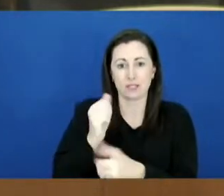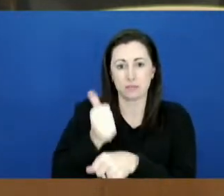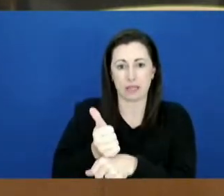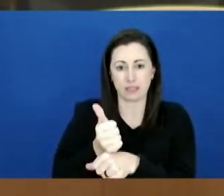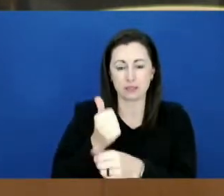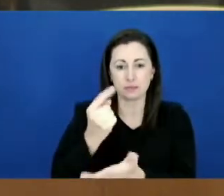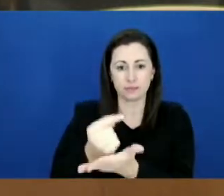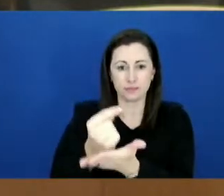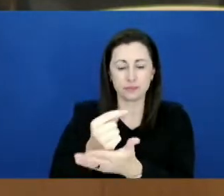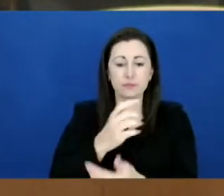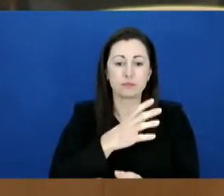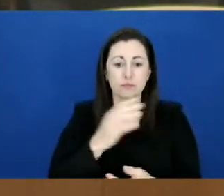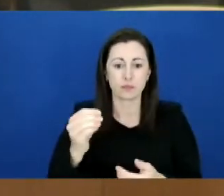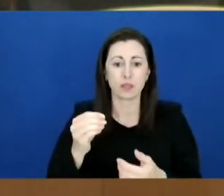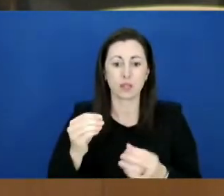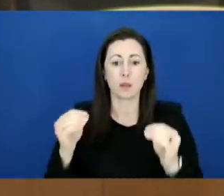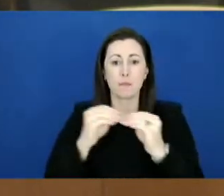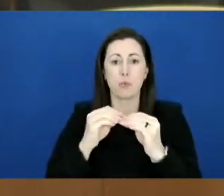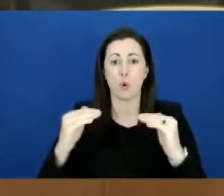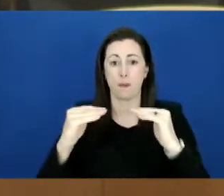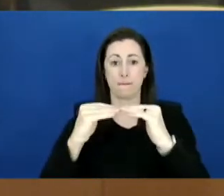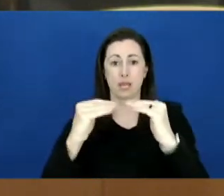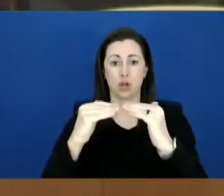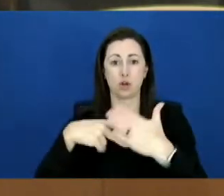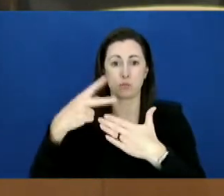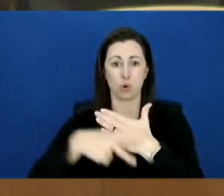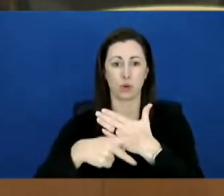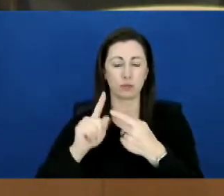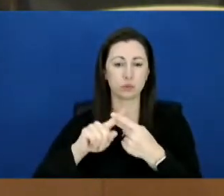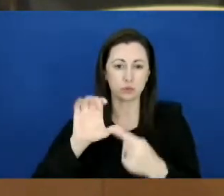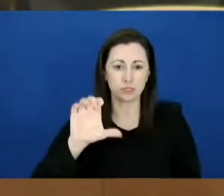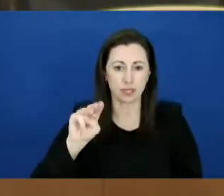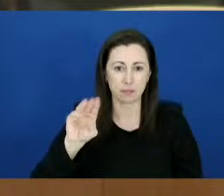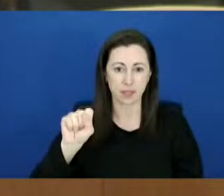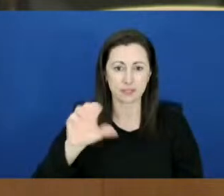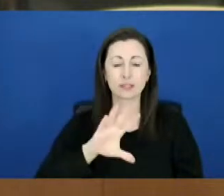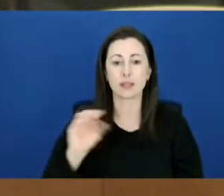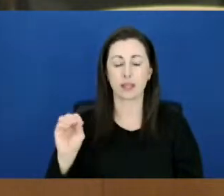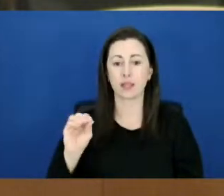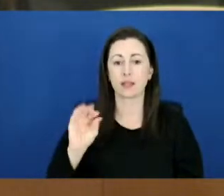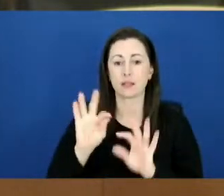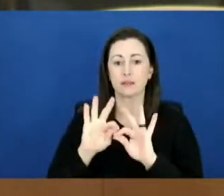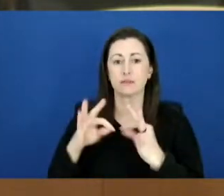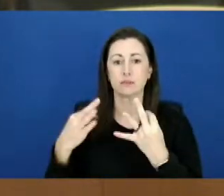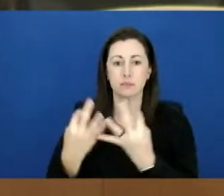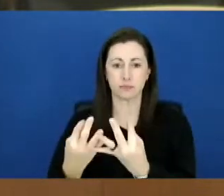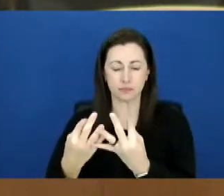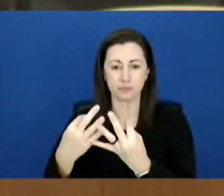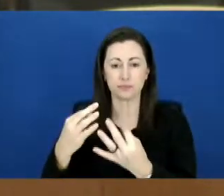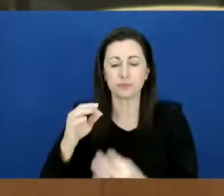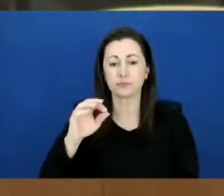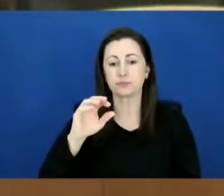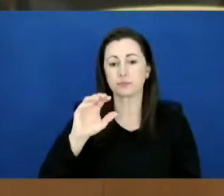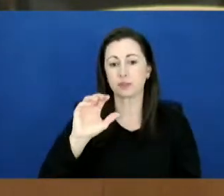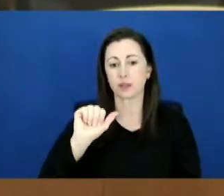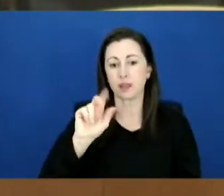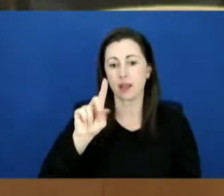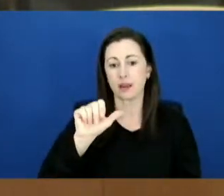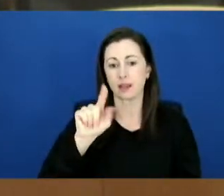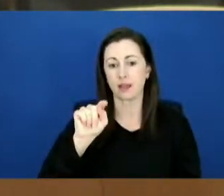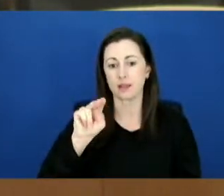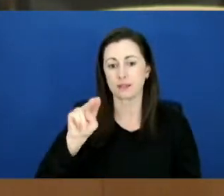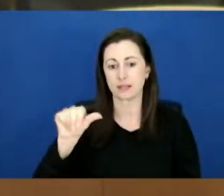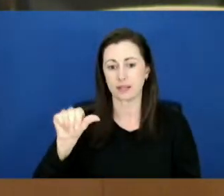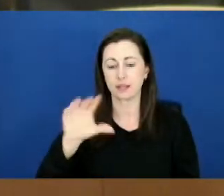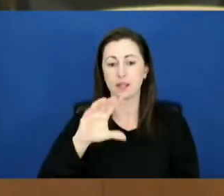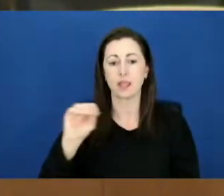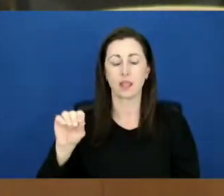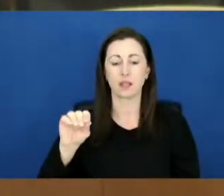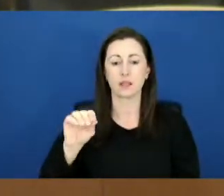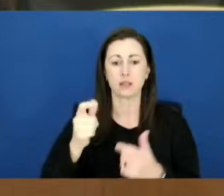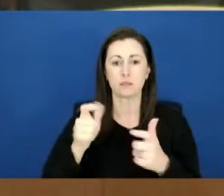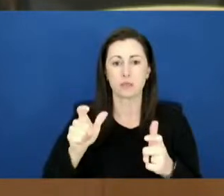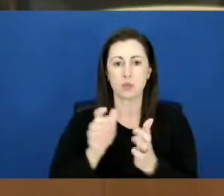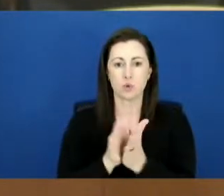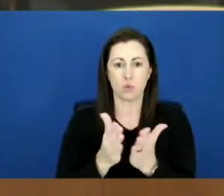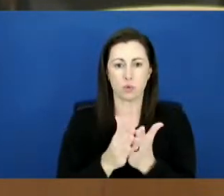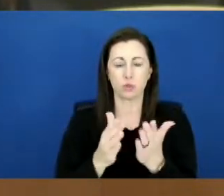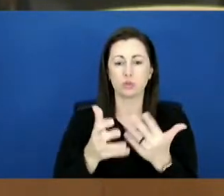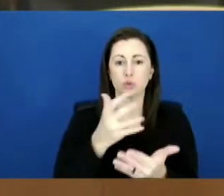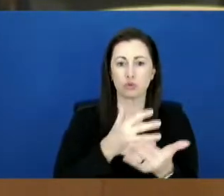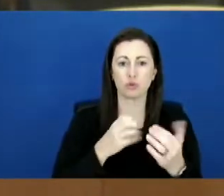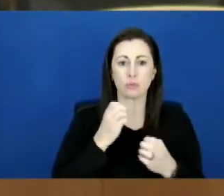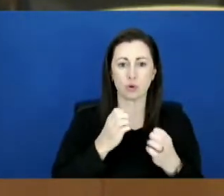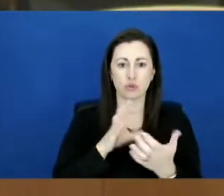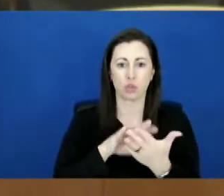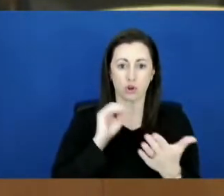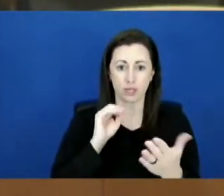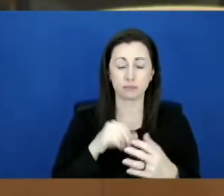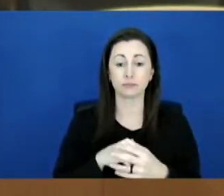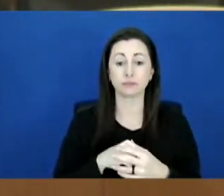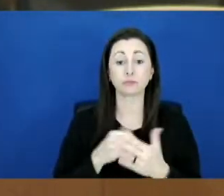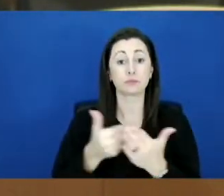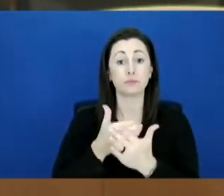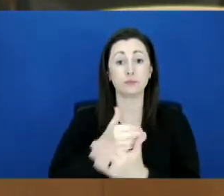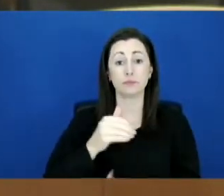TREATMENT ACCESS, AND BRING